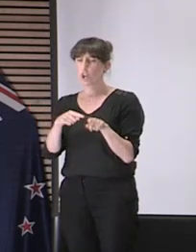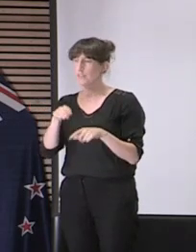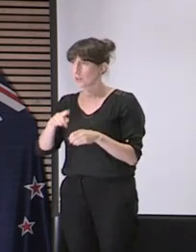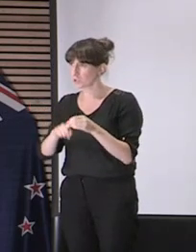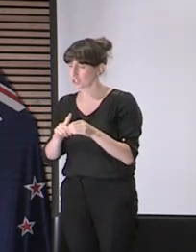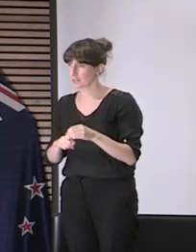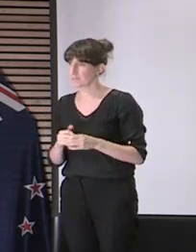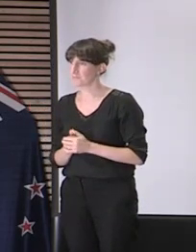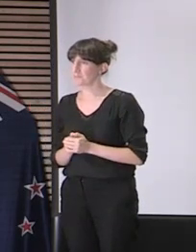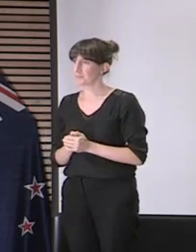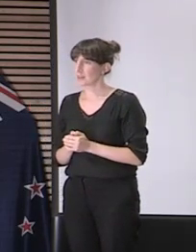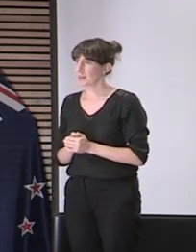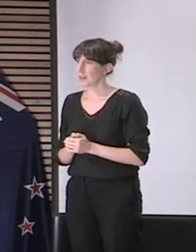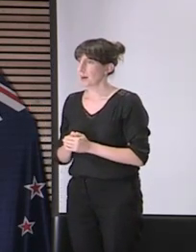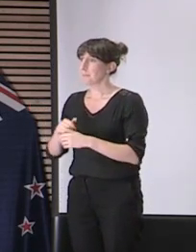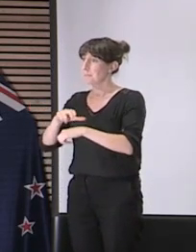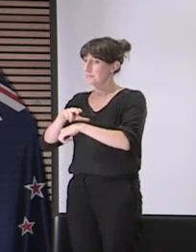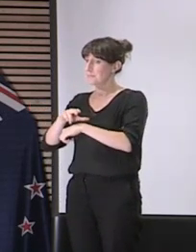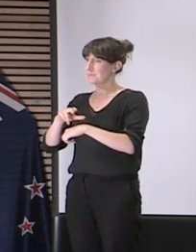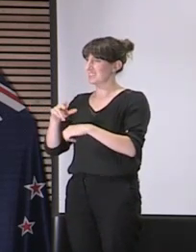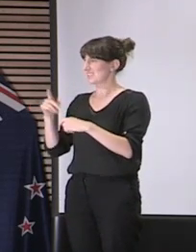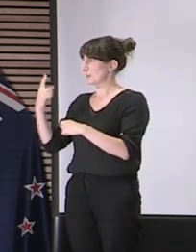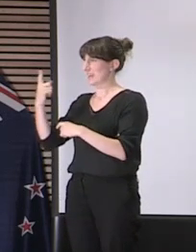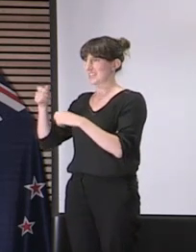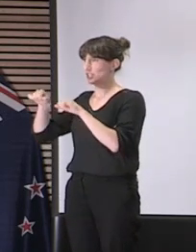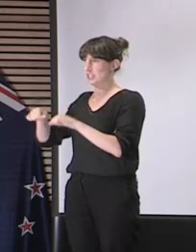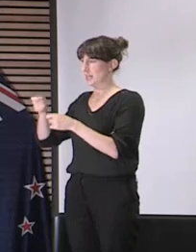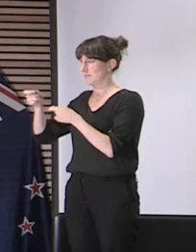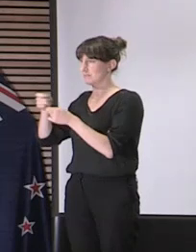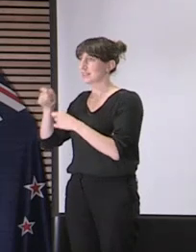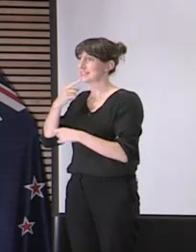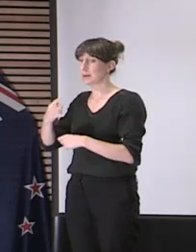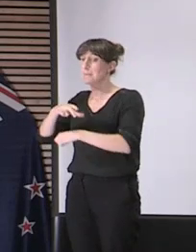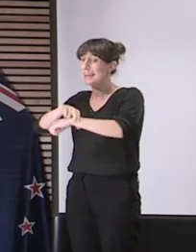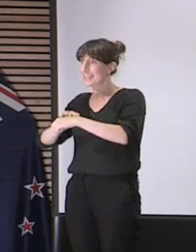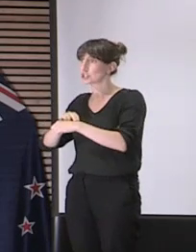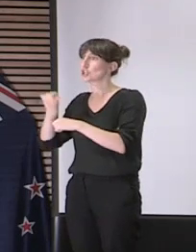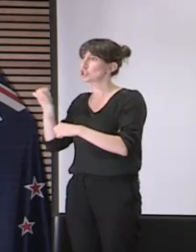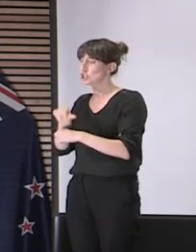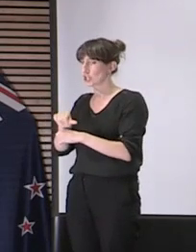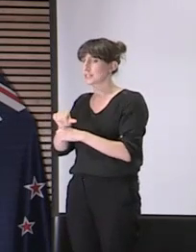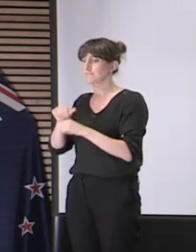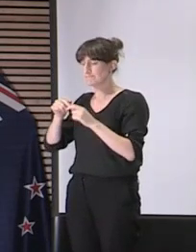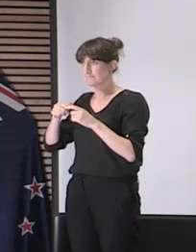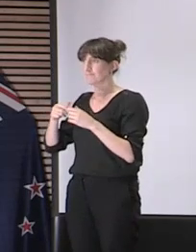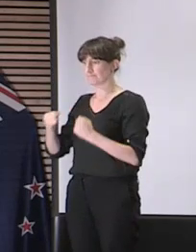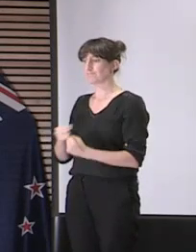expertise of others for that. Just following on from that, the national Iwi Chairs Forum wants police to enforce